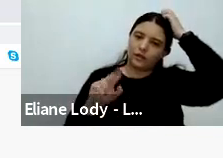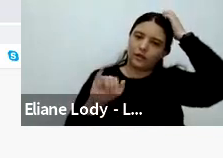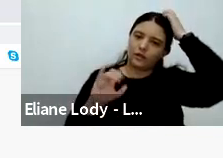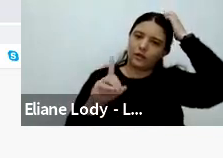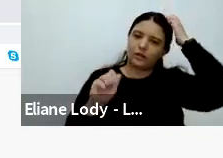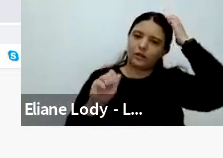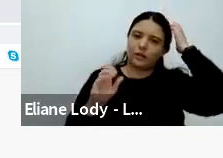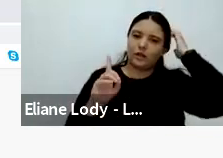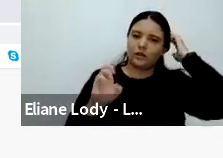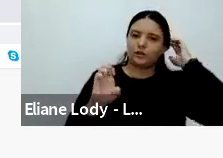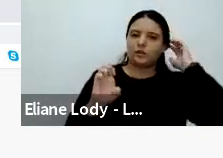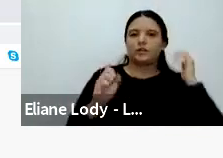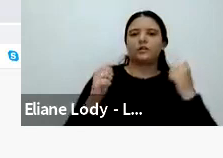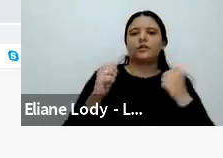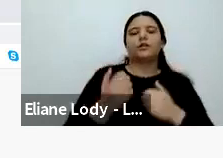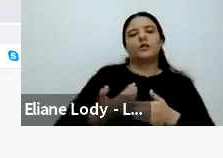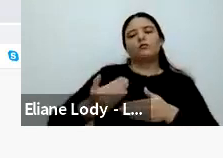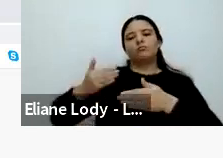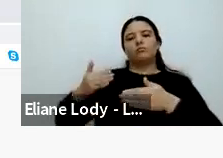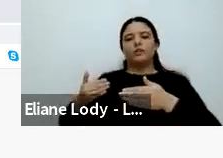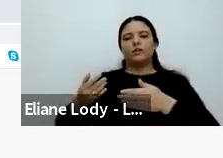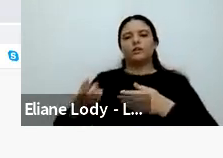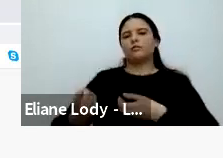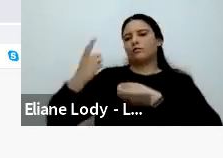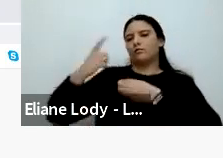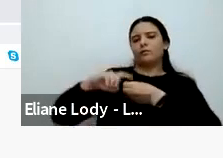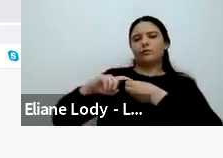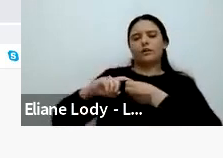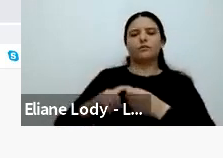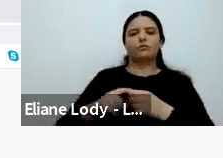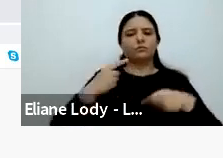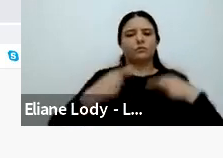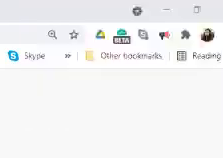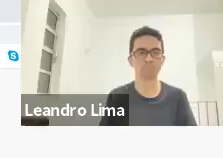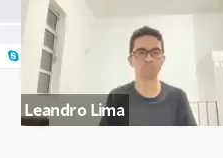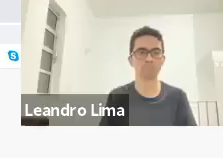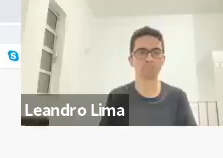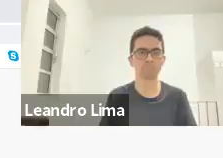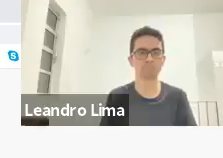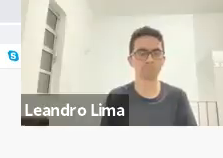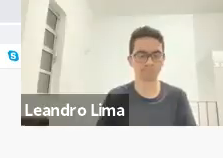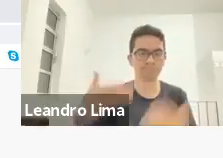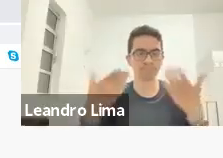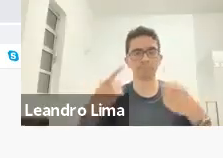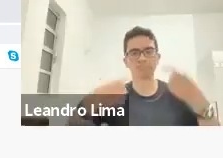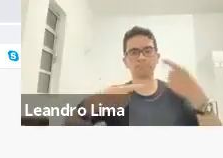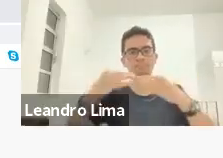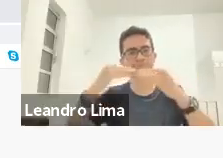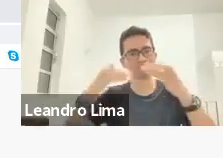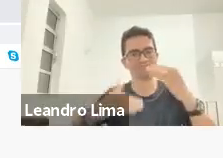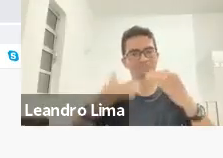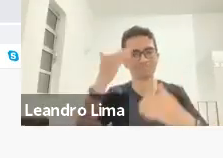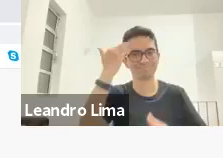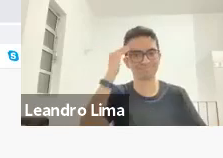They told us to tone it down to make it less political. Even though and I agree. come